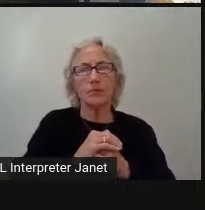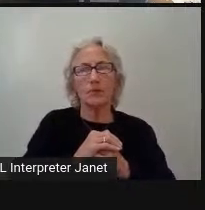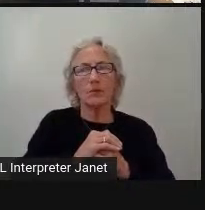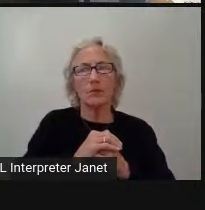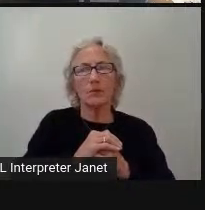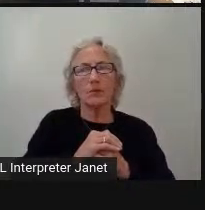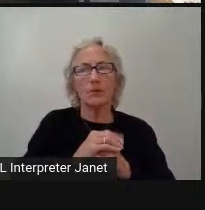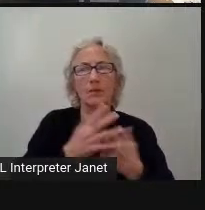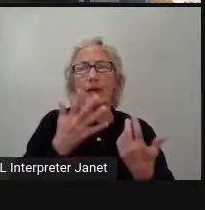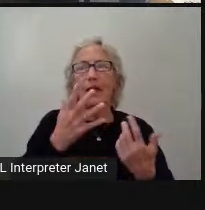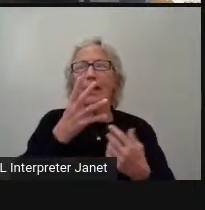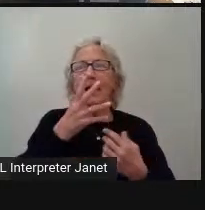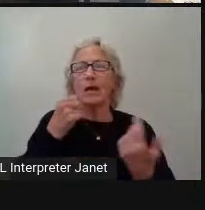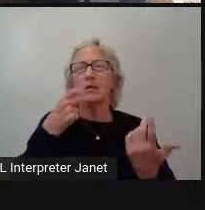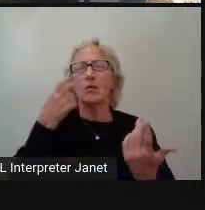was a simplified version of the first one